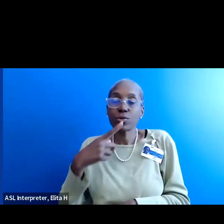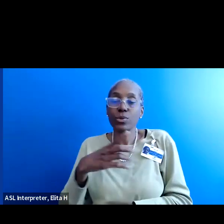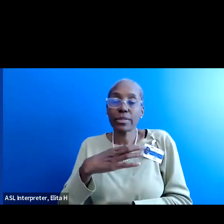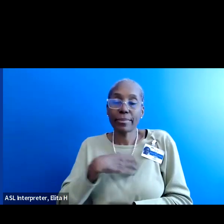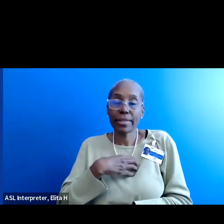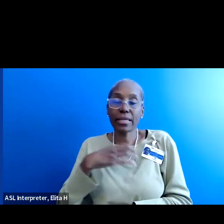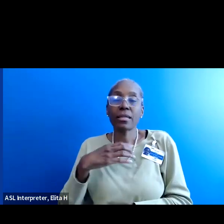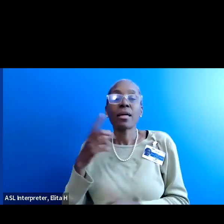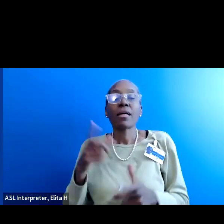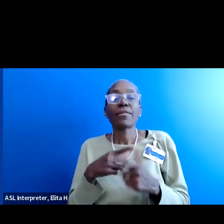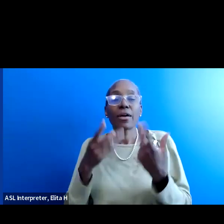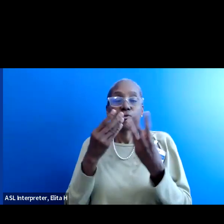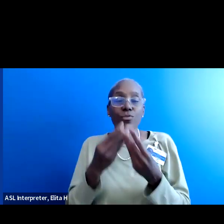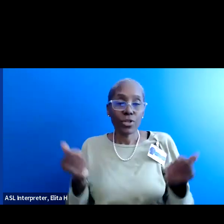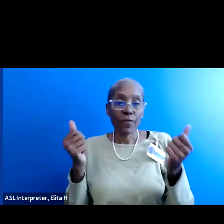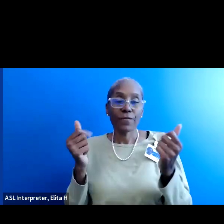And then they resolve it as the resident wants.